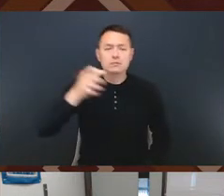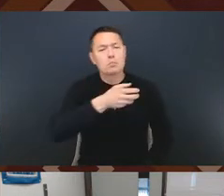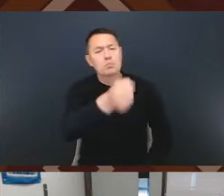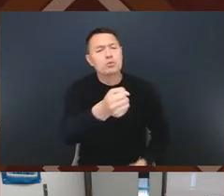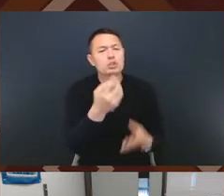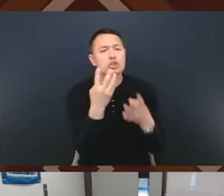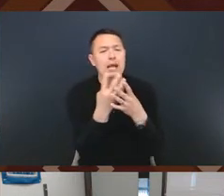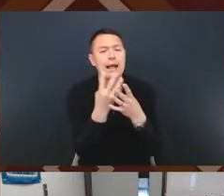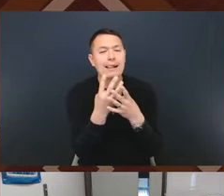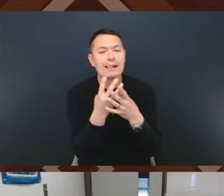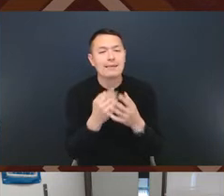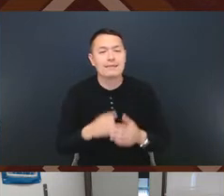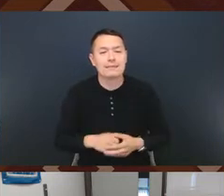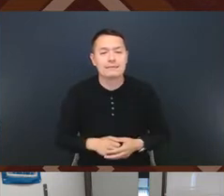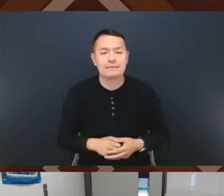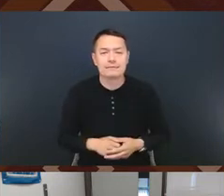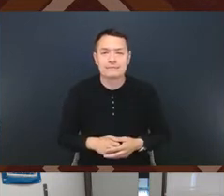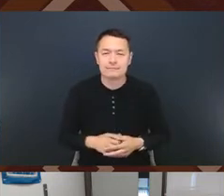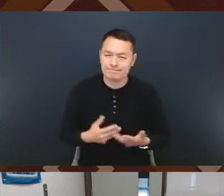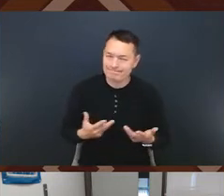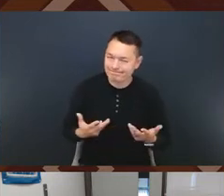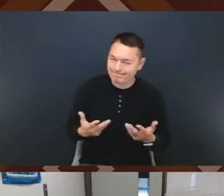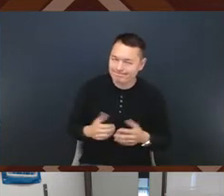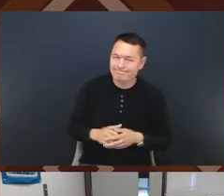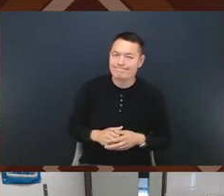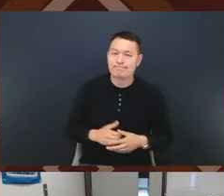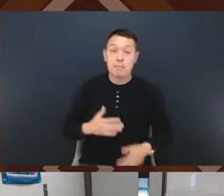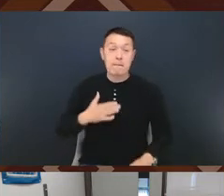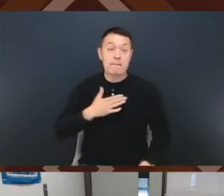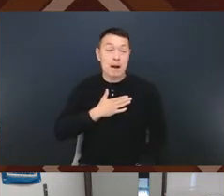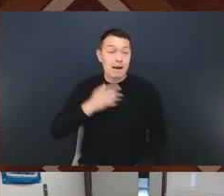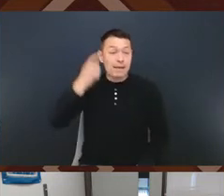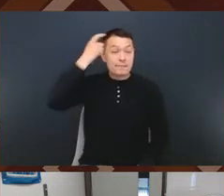The question or thought that I have in my mind, hey, judge,